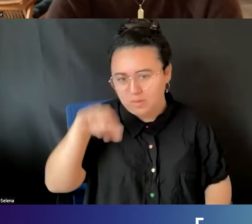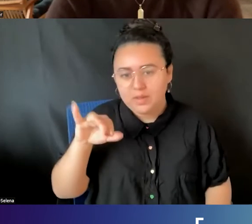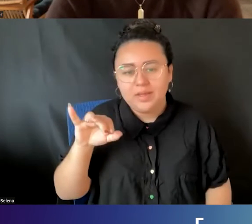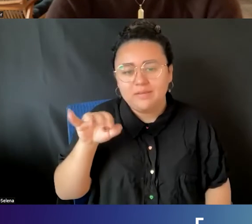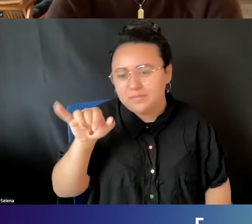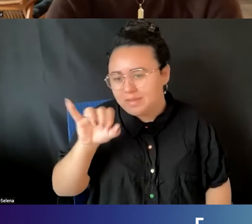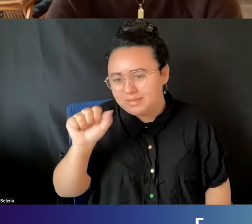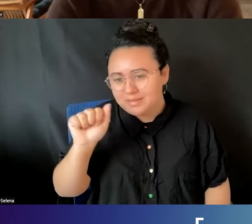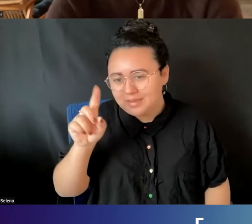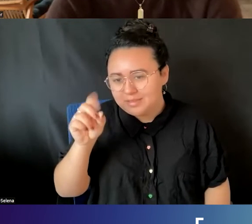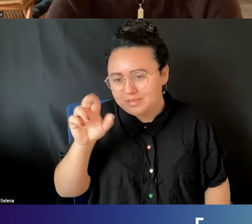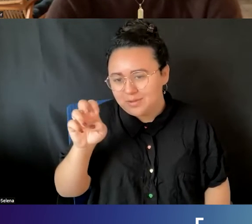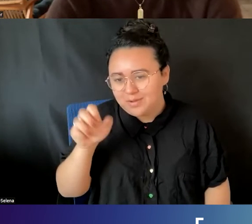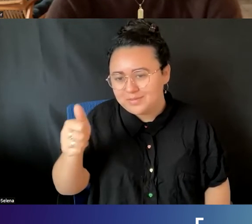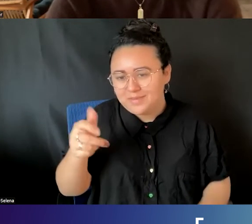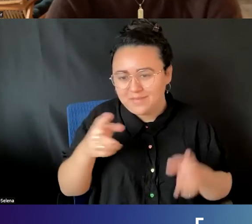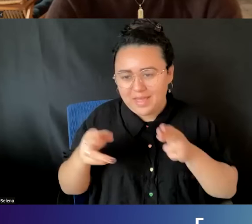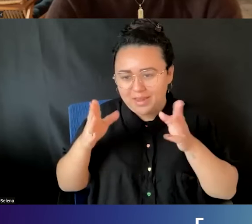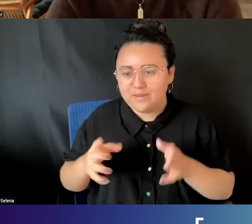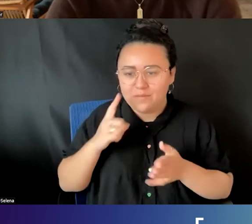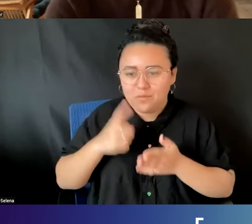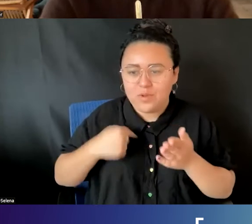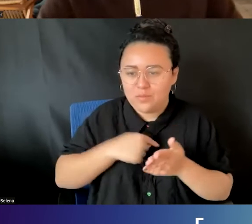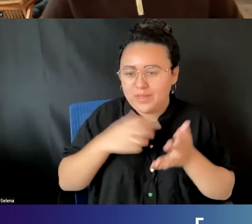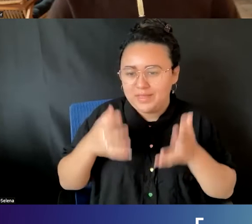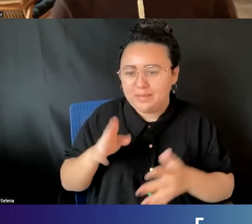So he I think he's someone who just in the choices that he's made,